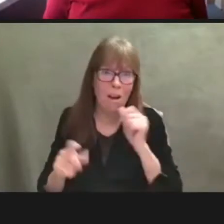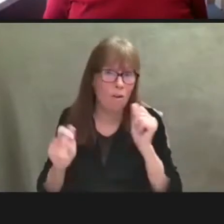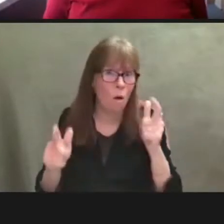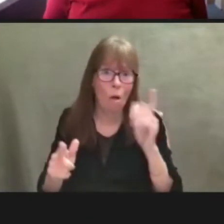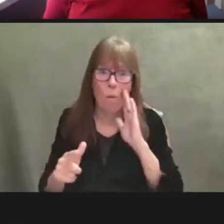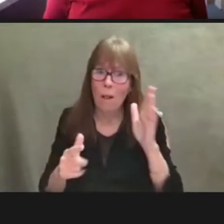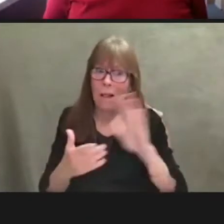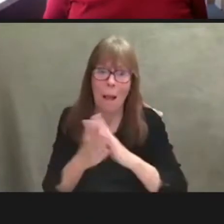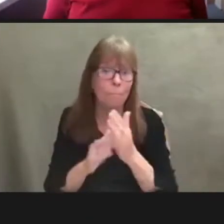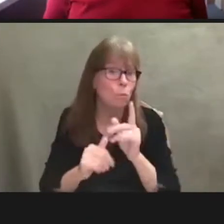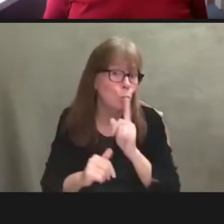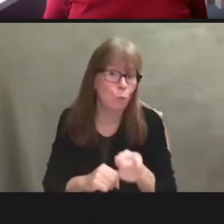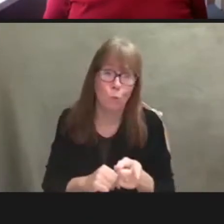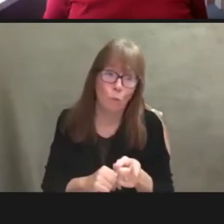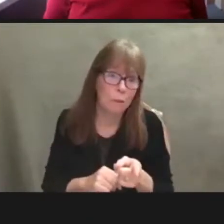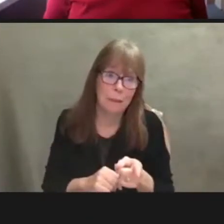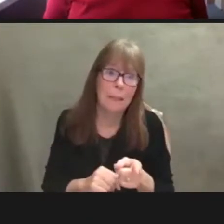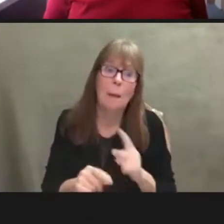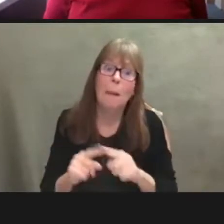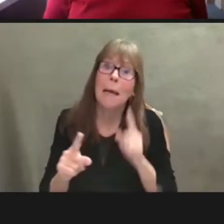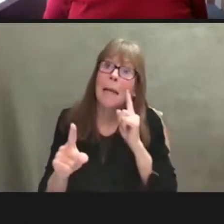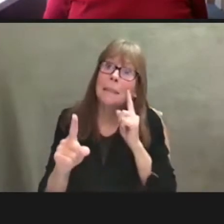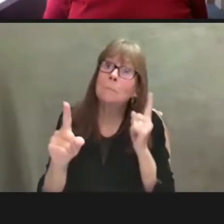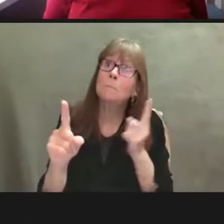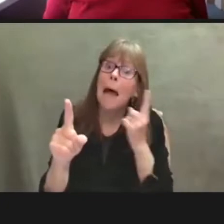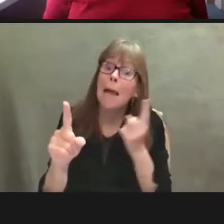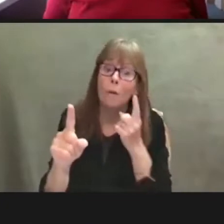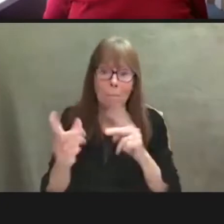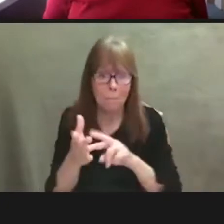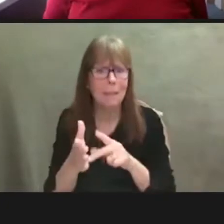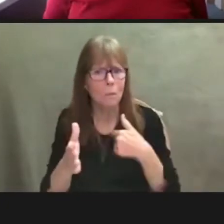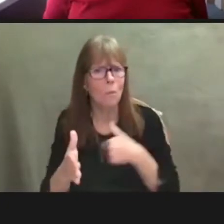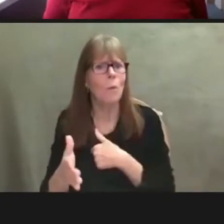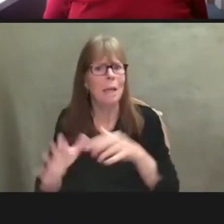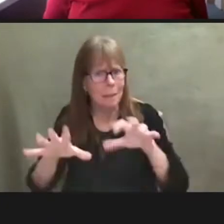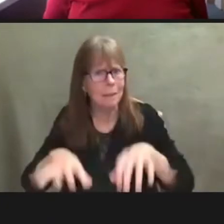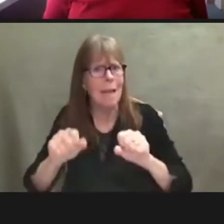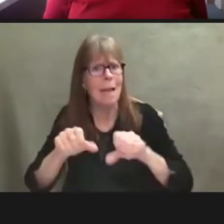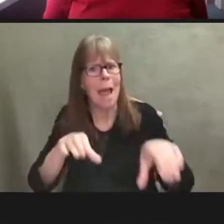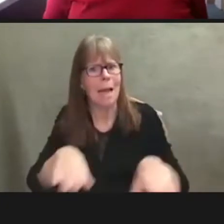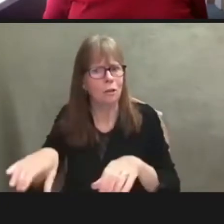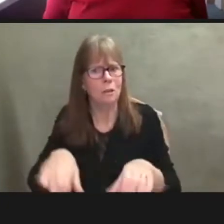But aspiring, means that we have action to take. And growth to do.